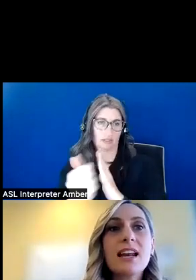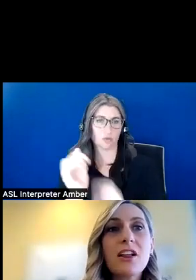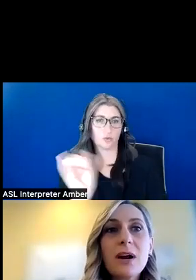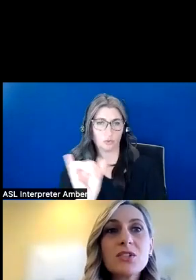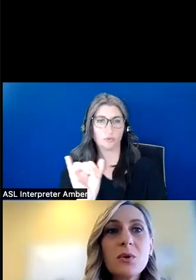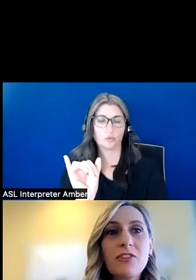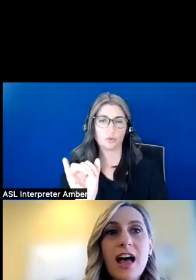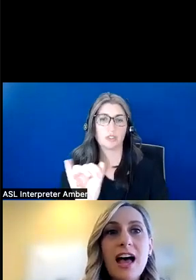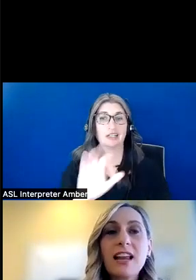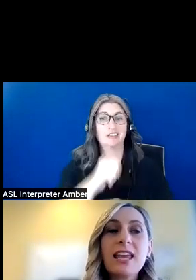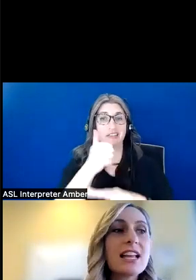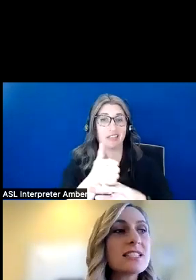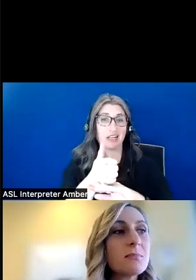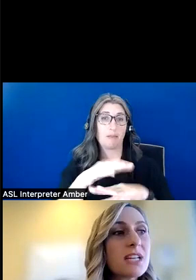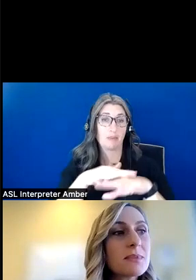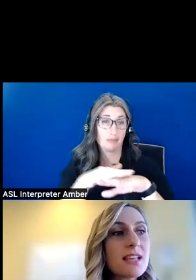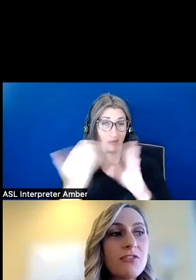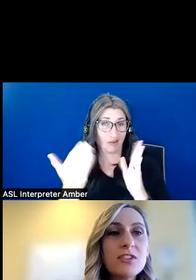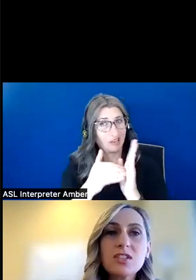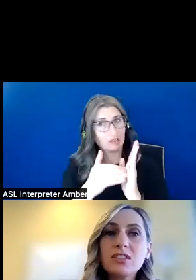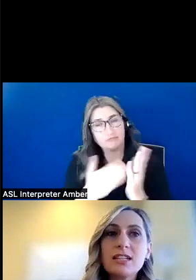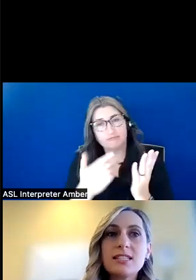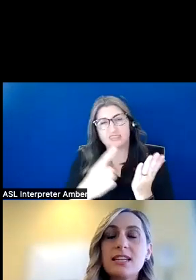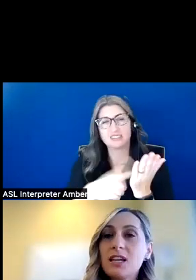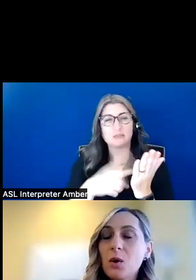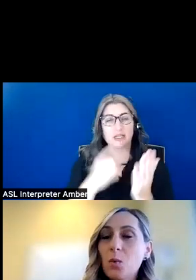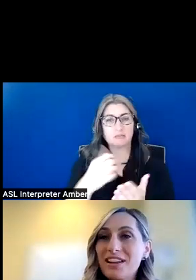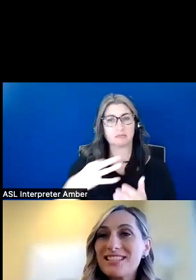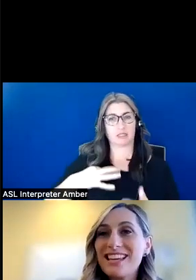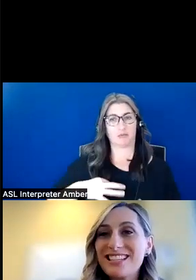In setting a threshold for that, again, sometimes it's helpful to look and see: What does the